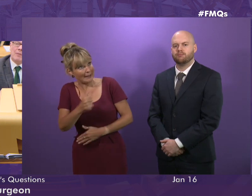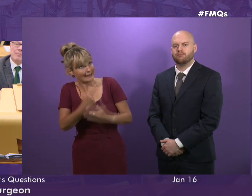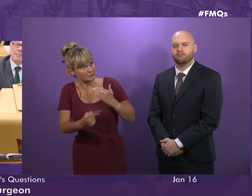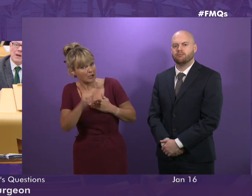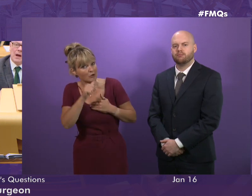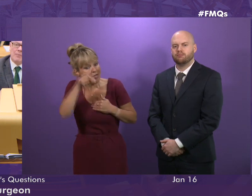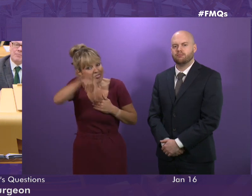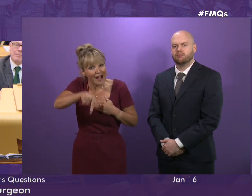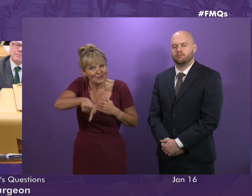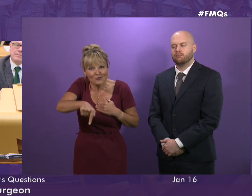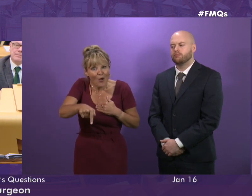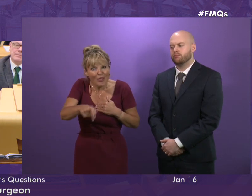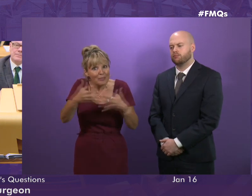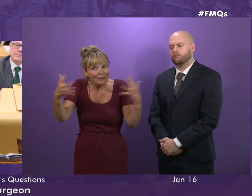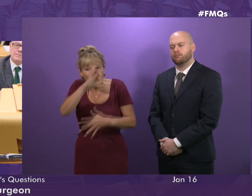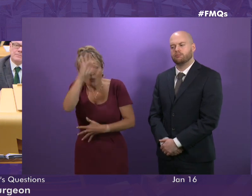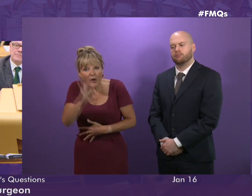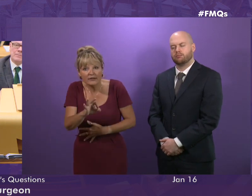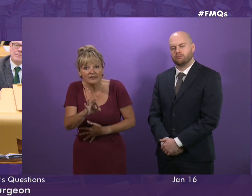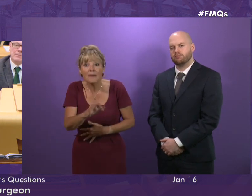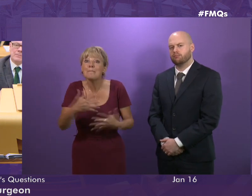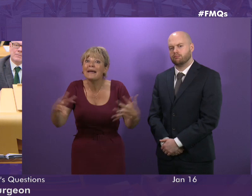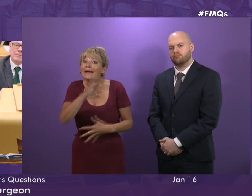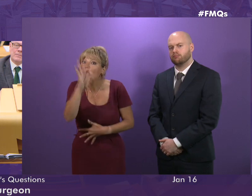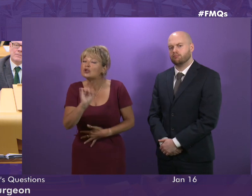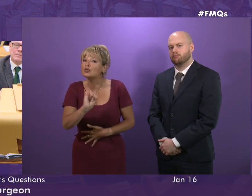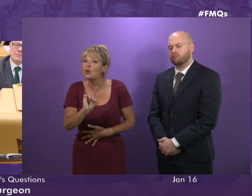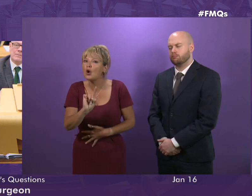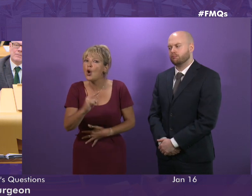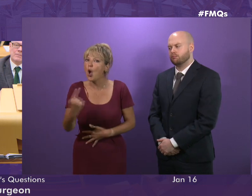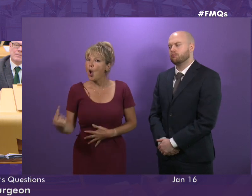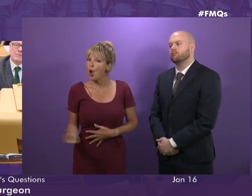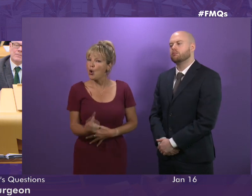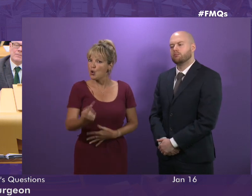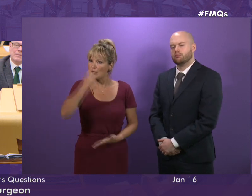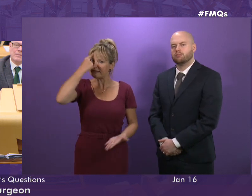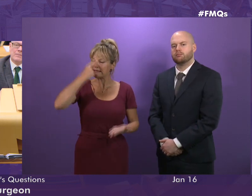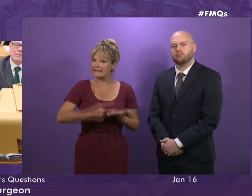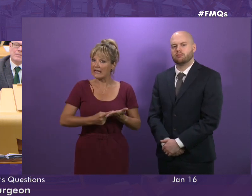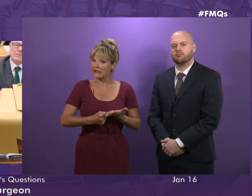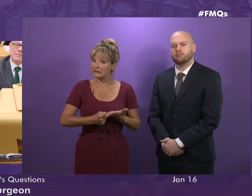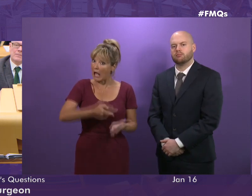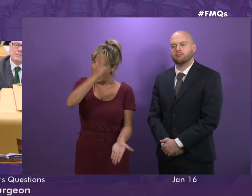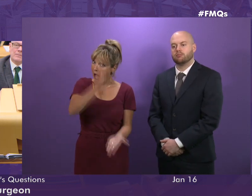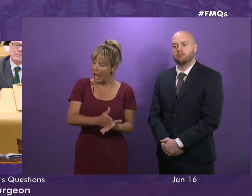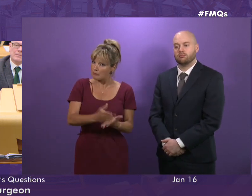whether that should be the Scottish people, or Westminster. The issue is also whether